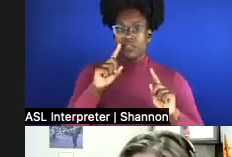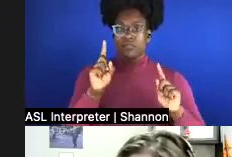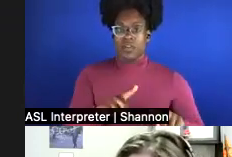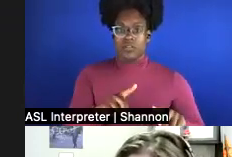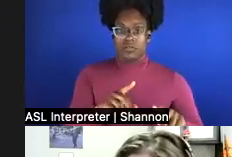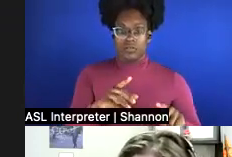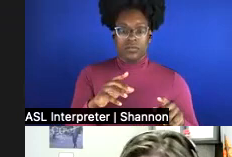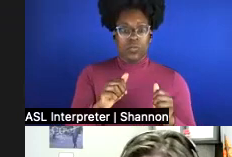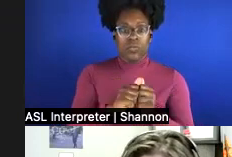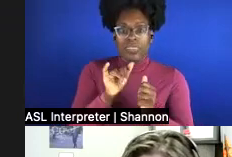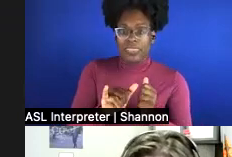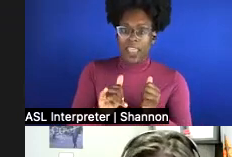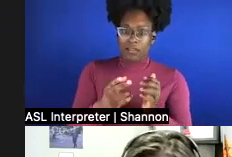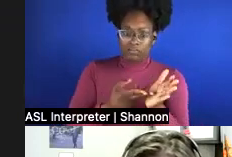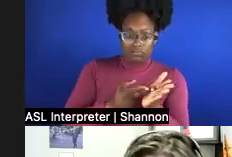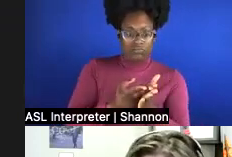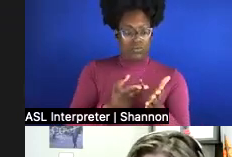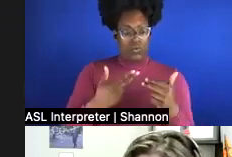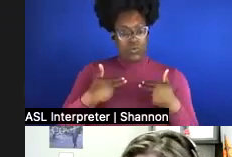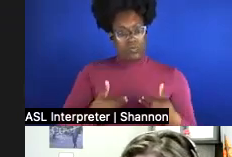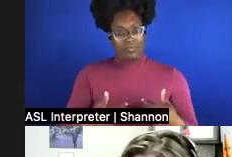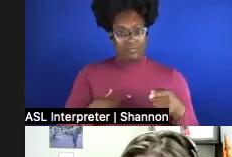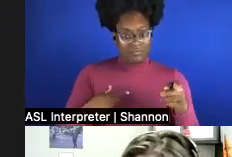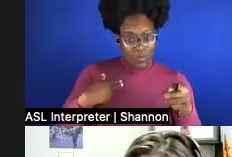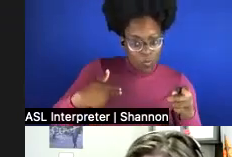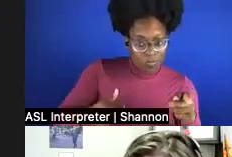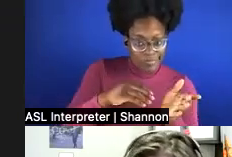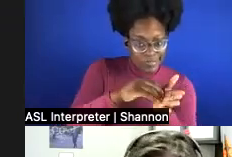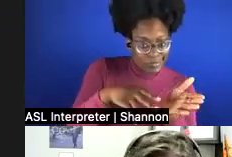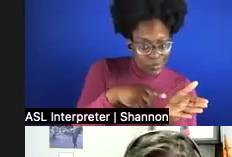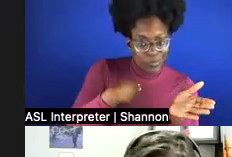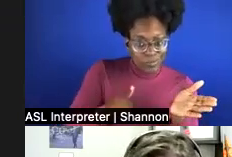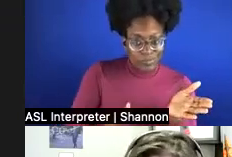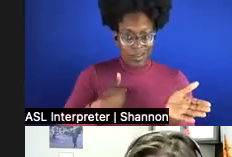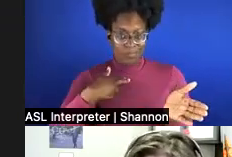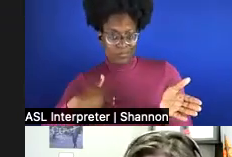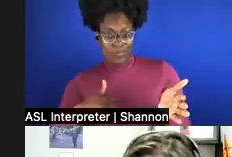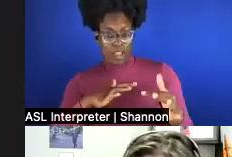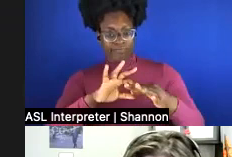authentic human to human connection, in which the student can be visualized as a direct participant.